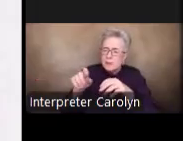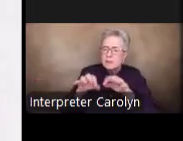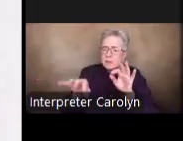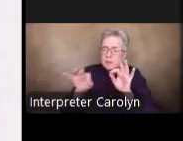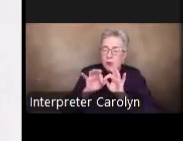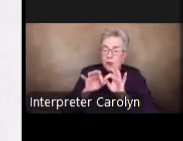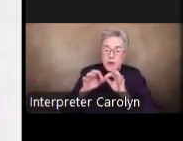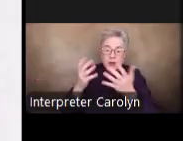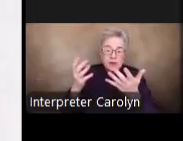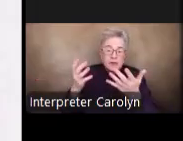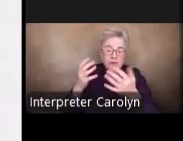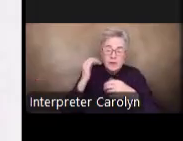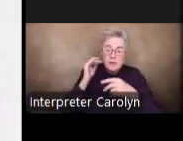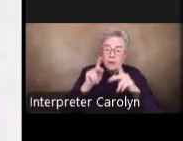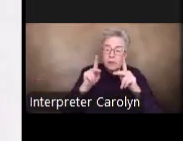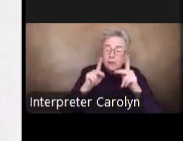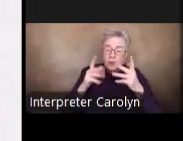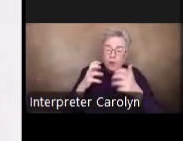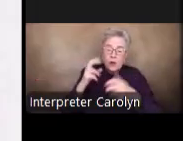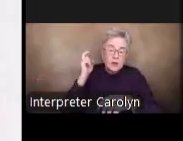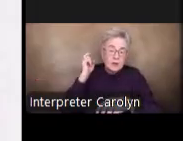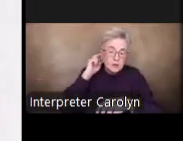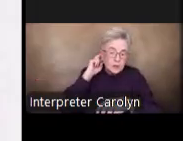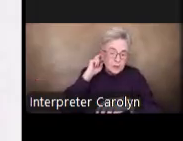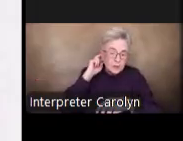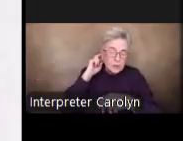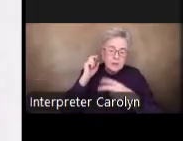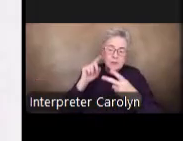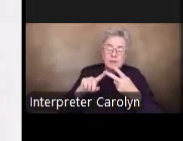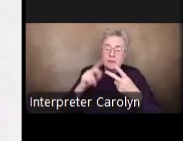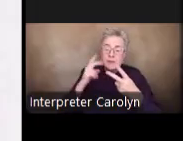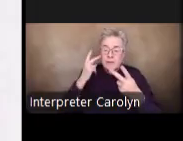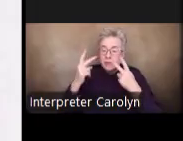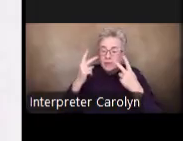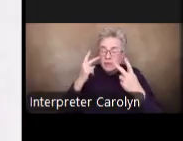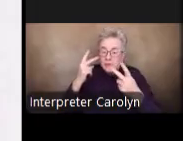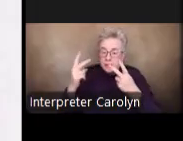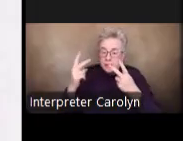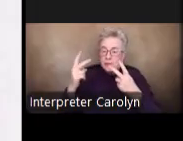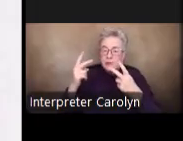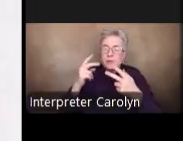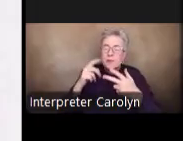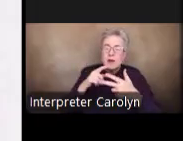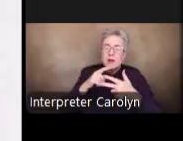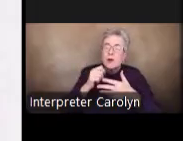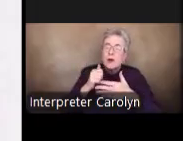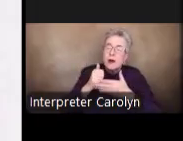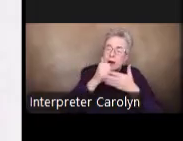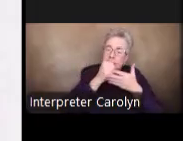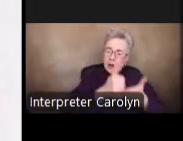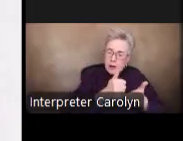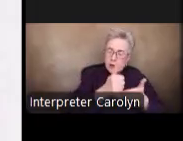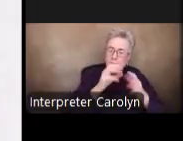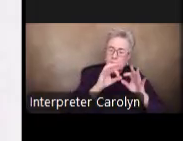implants, fluent sign language models, you're helping families understand the building process and ensuring that they have the